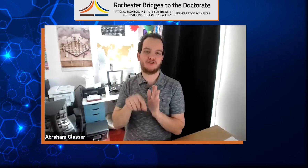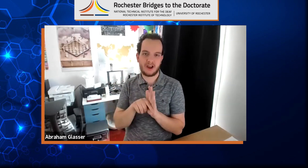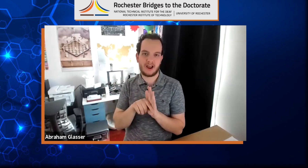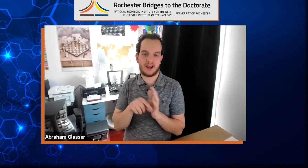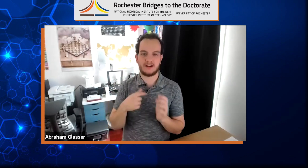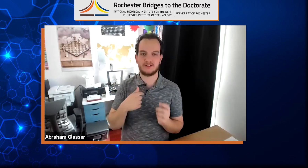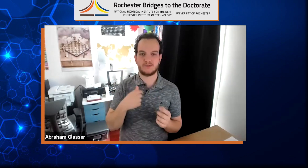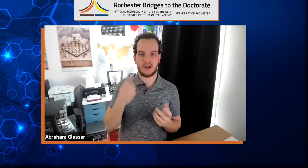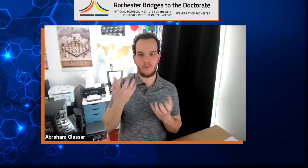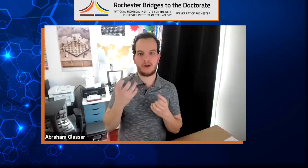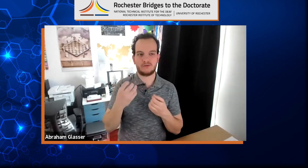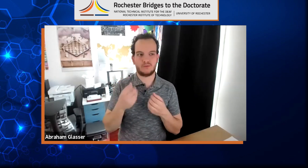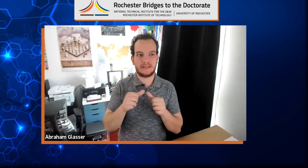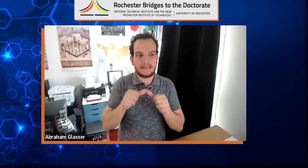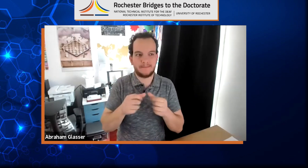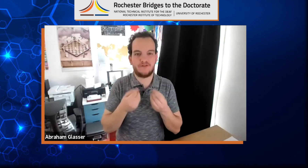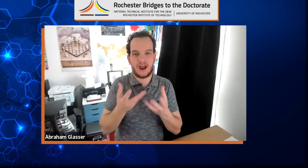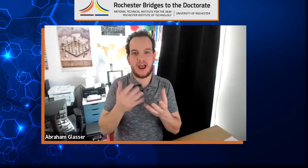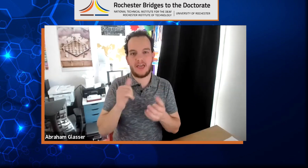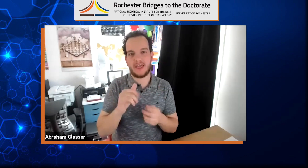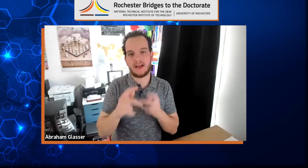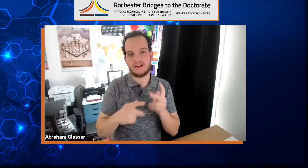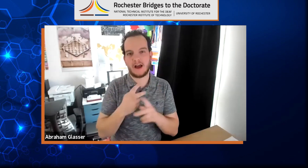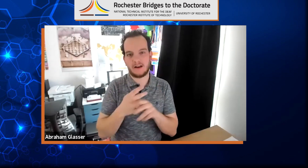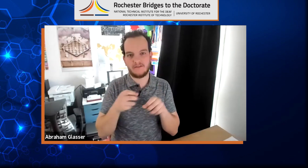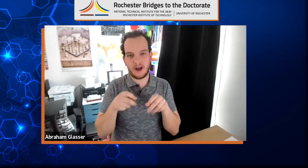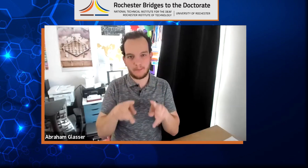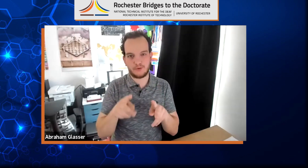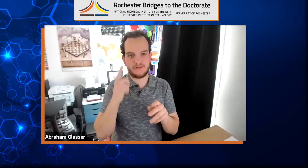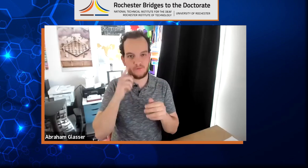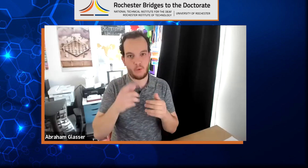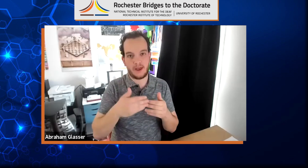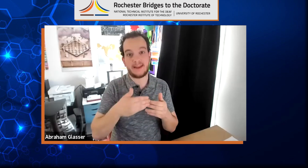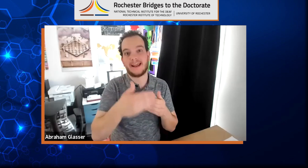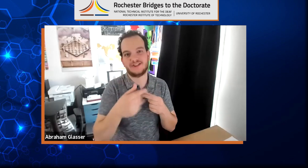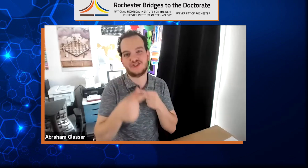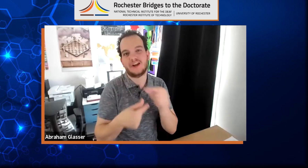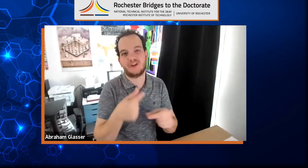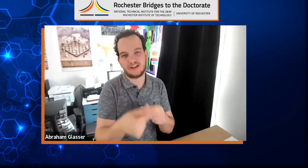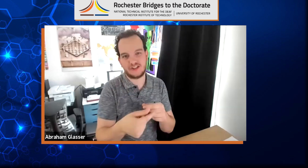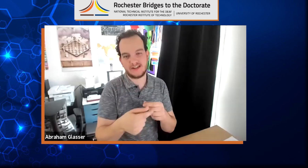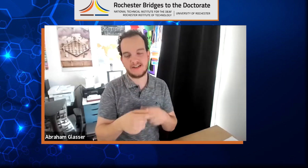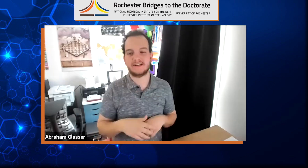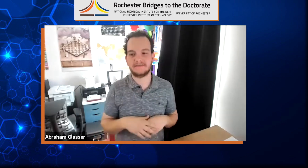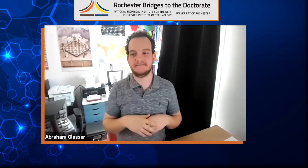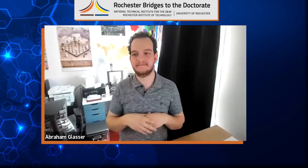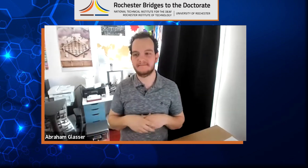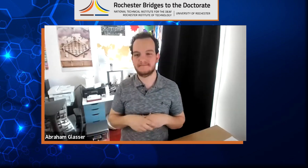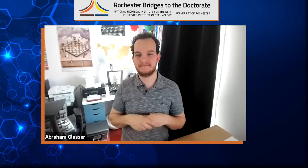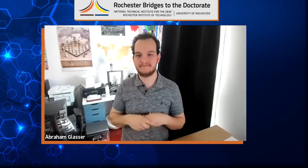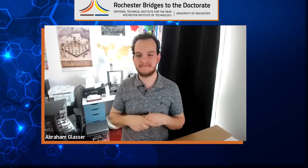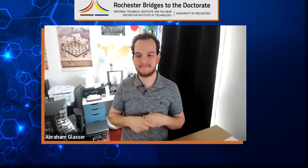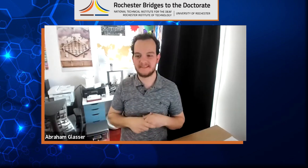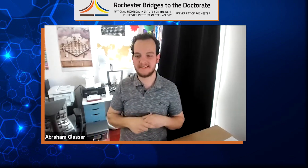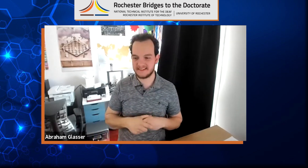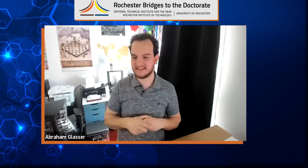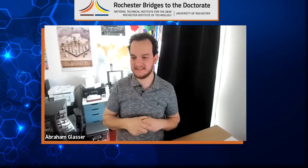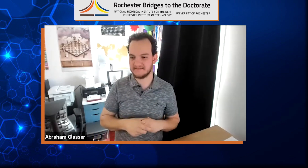When I was an undergraduate, that was really helpful for me. So I would like to give that opportunity to the next generation of students and scientists.